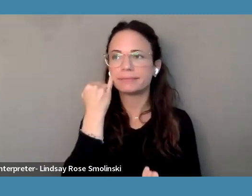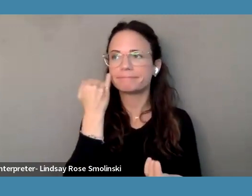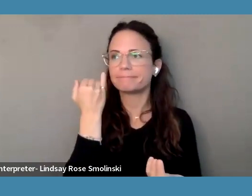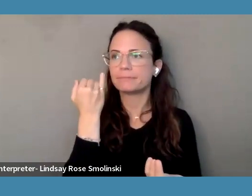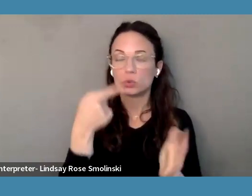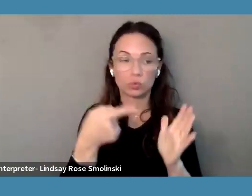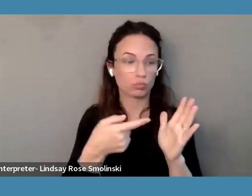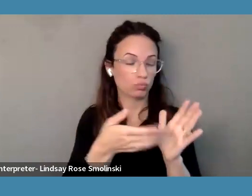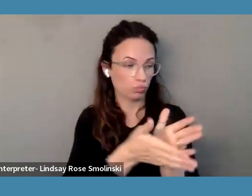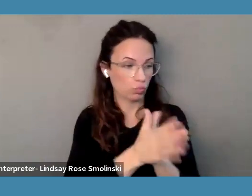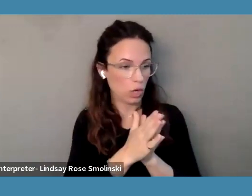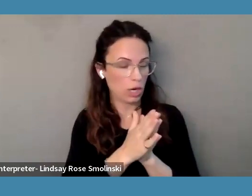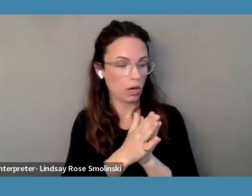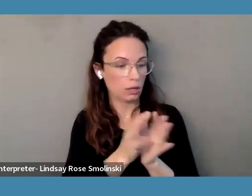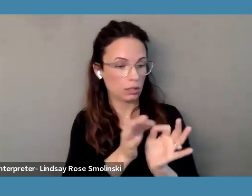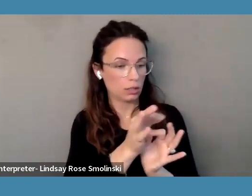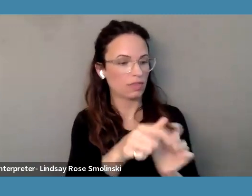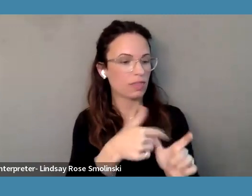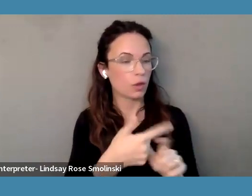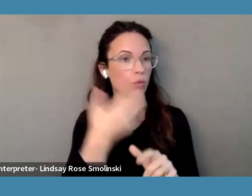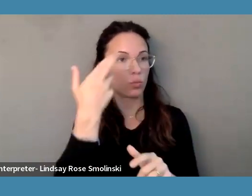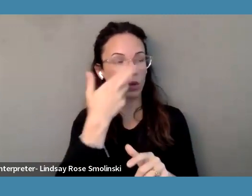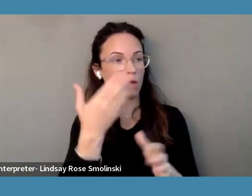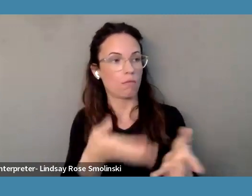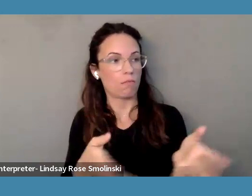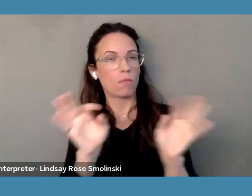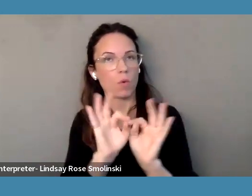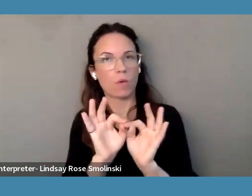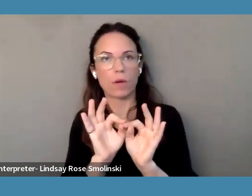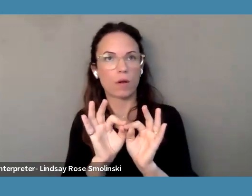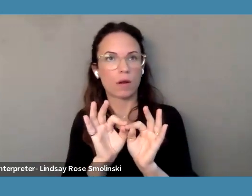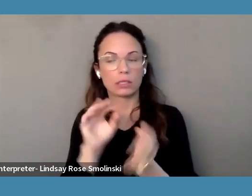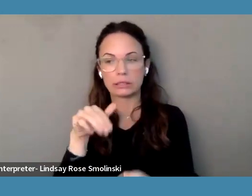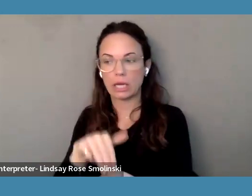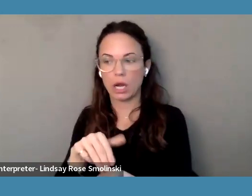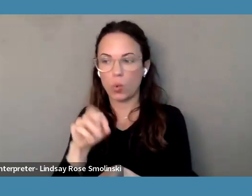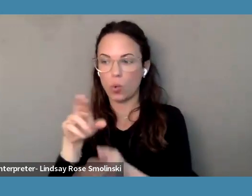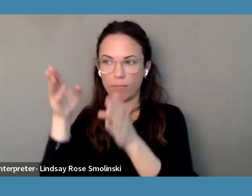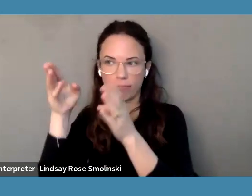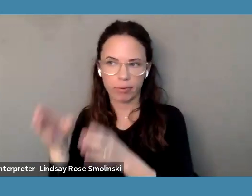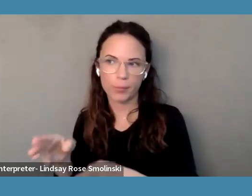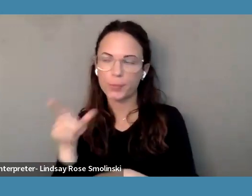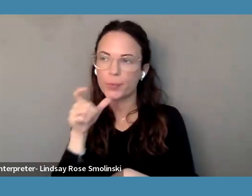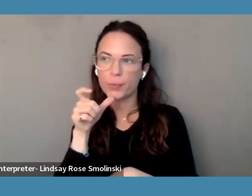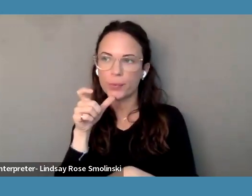but then realize an important, you know, doctor or person that would be a good advocate